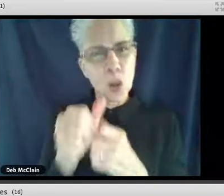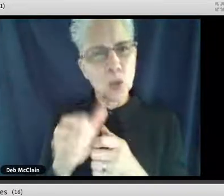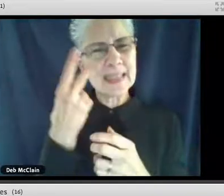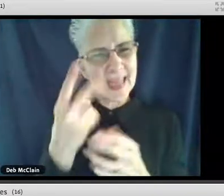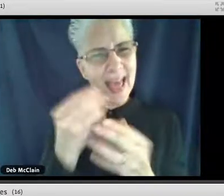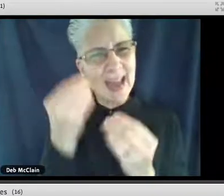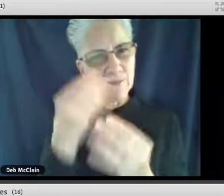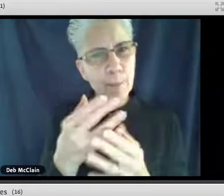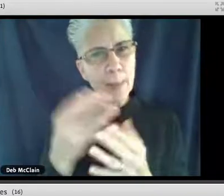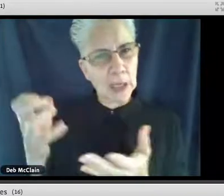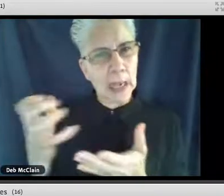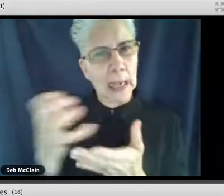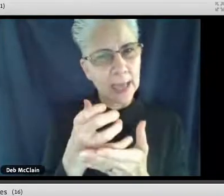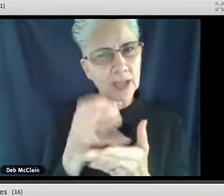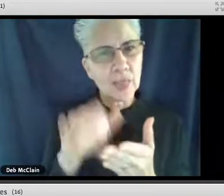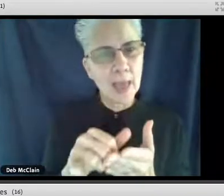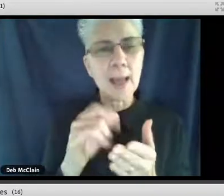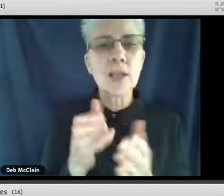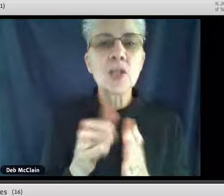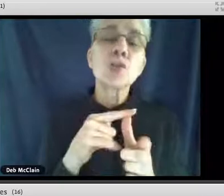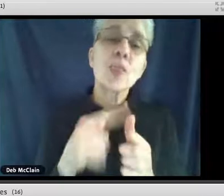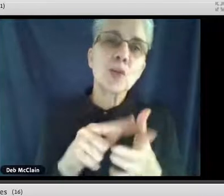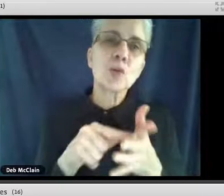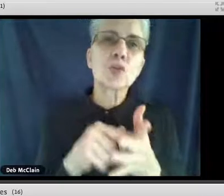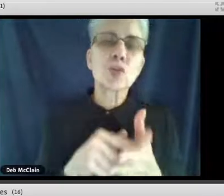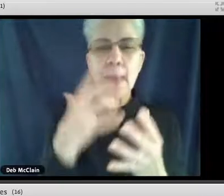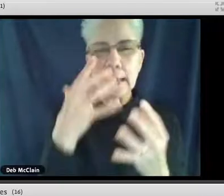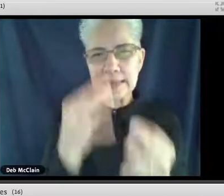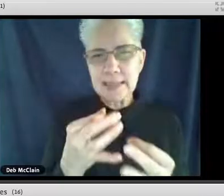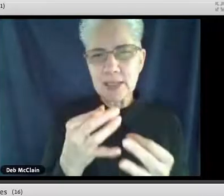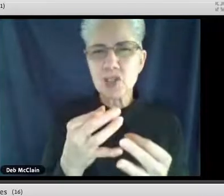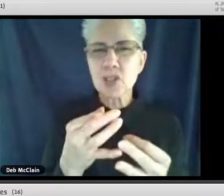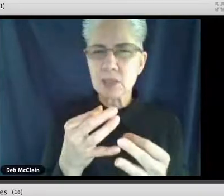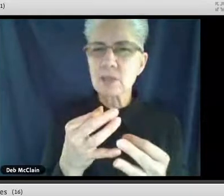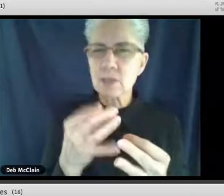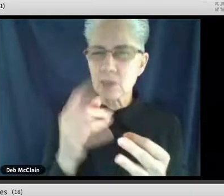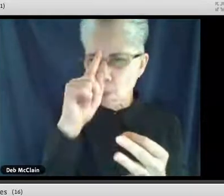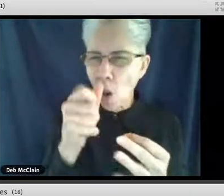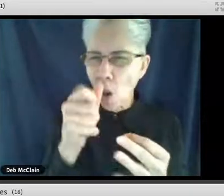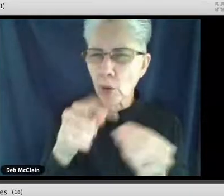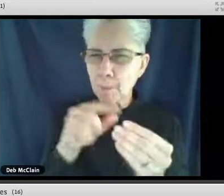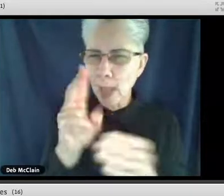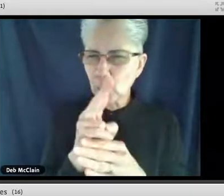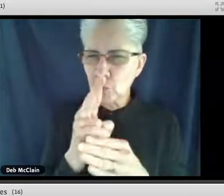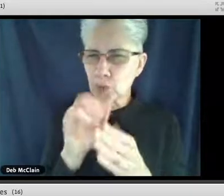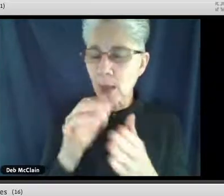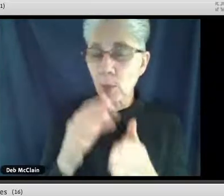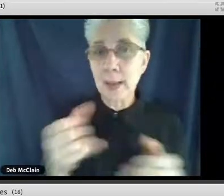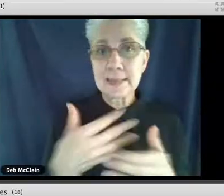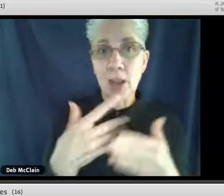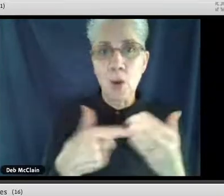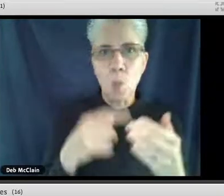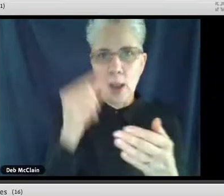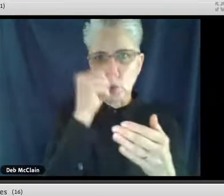So you can start to make educated decisions about your users that way. It's scary what Google knows about everybody,